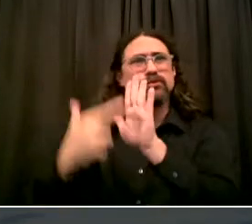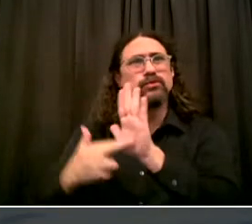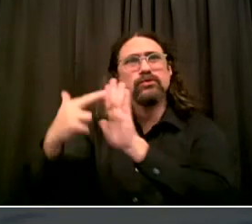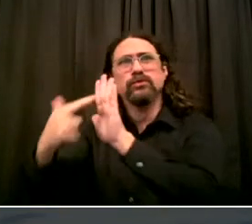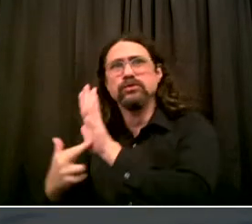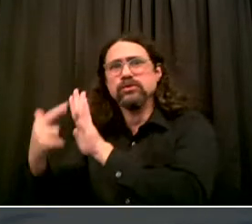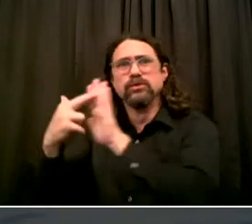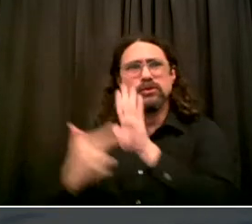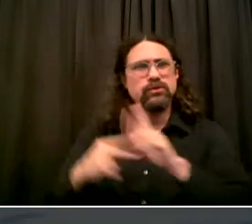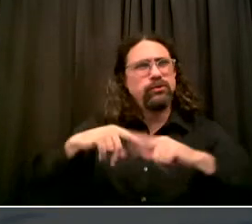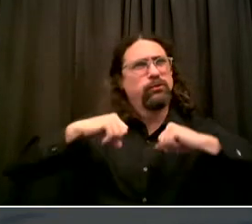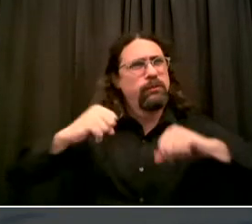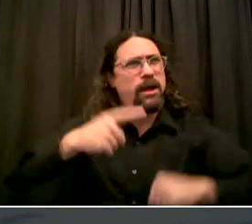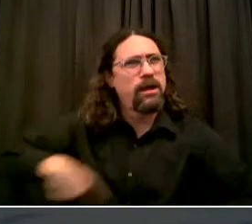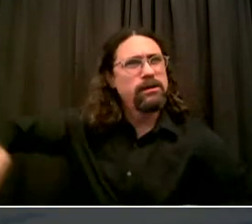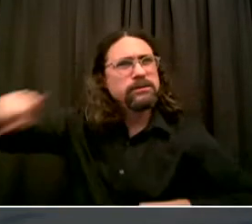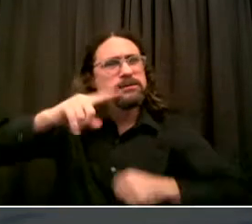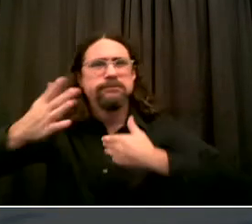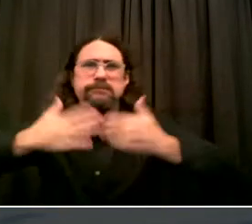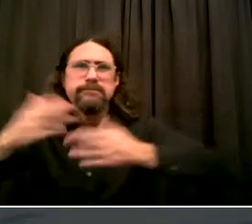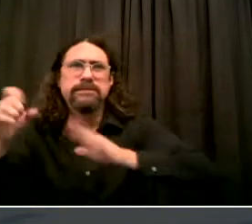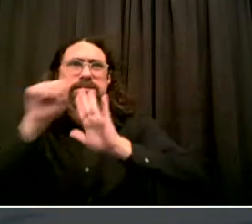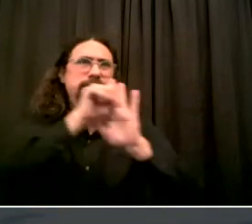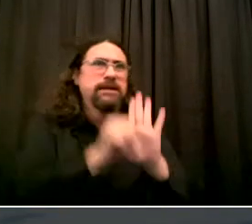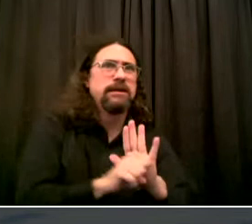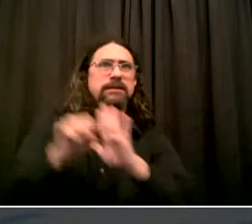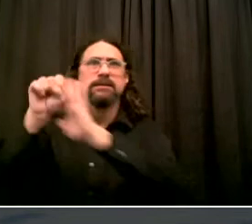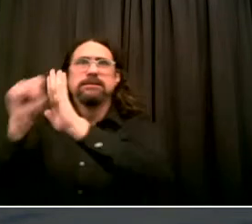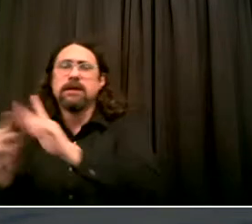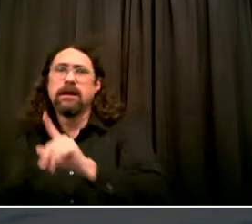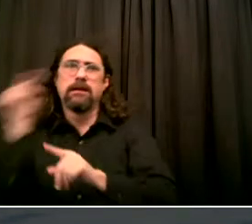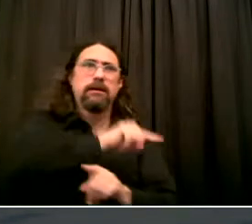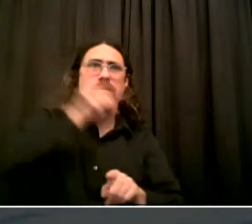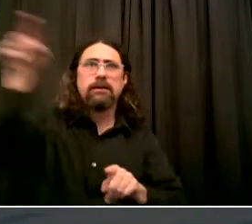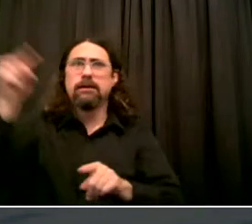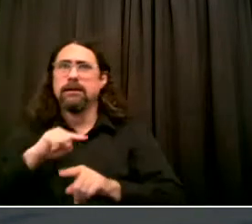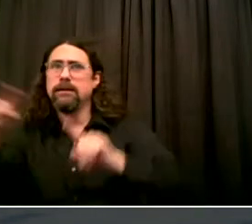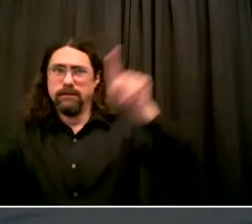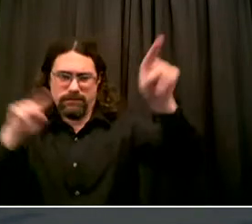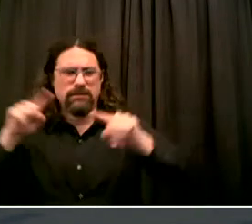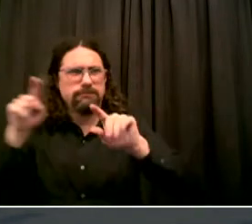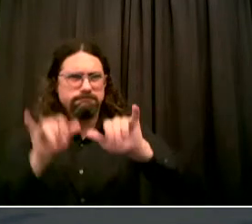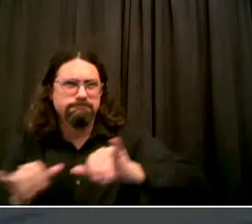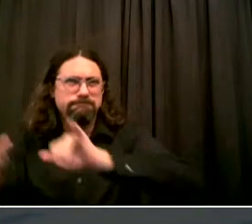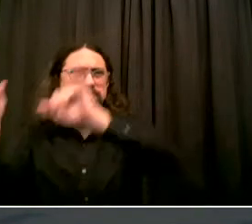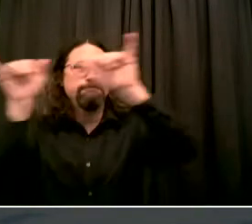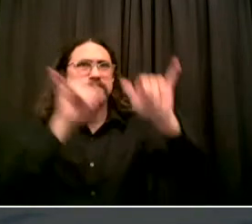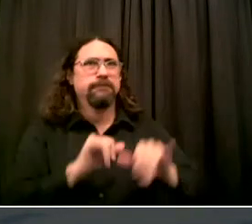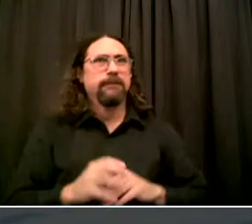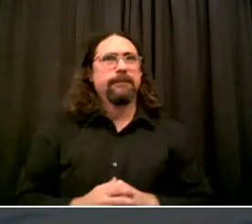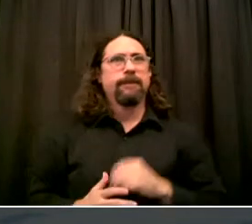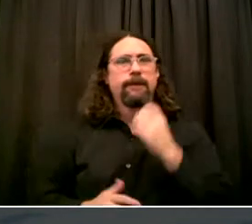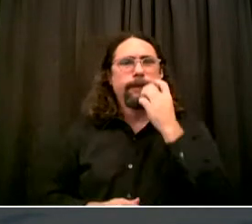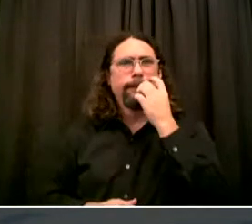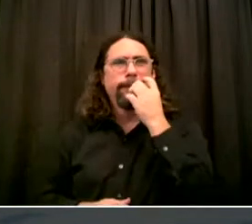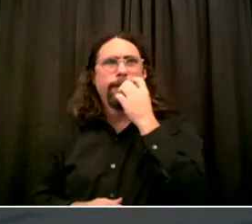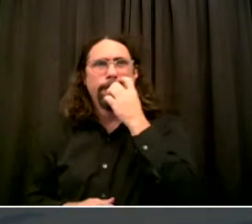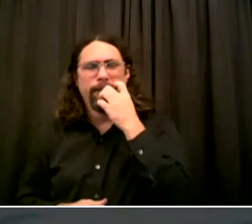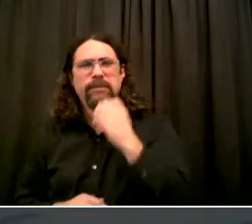RECENT NEGATIVE TEST RESULT WILL KEEP US ALL SAFE. TTHIS IS WHAT WE'LL BE FIGHTING FOR AND THIS IS FOR BOTH